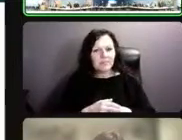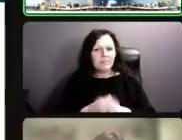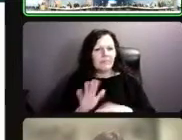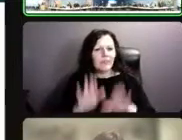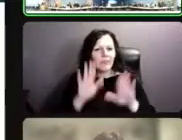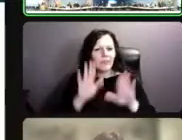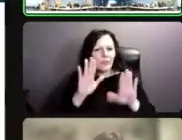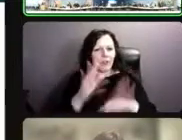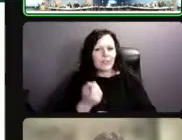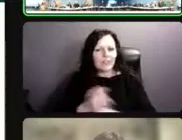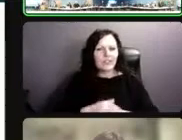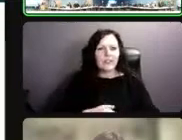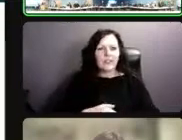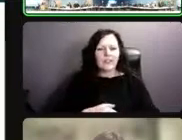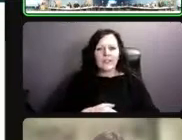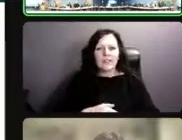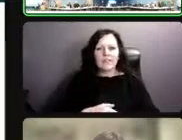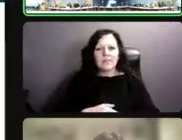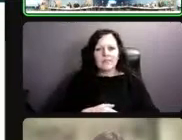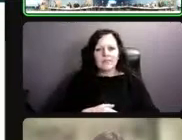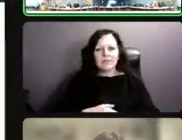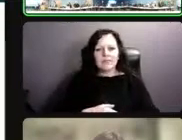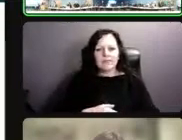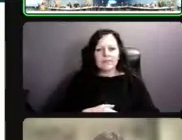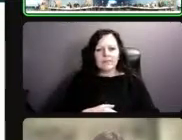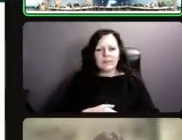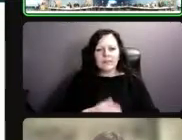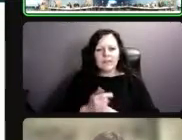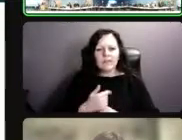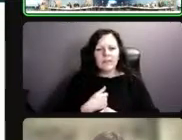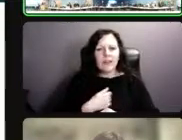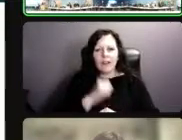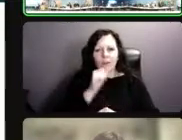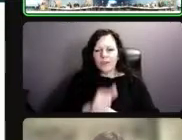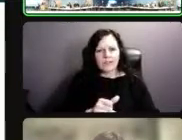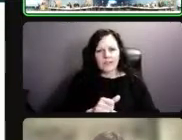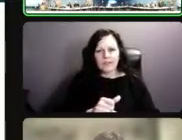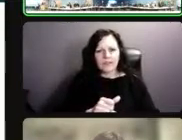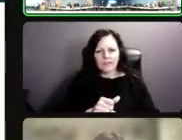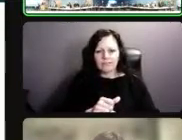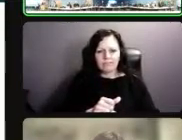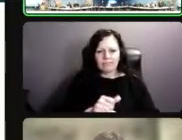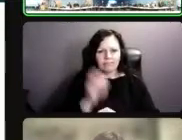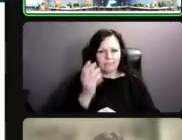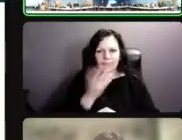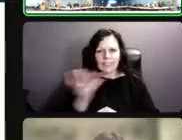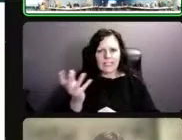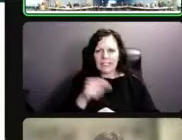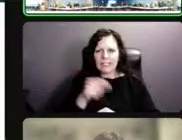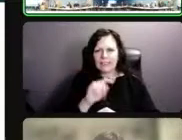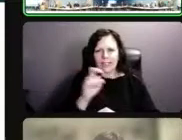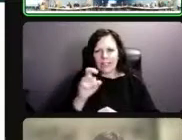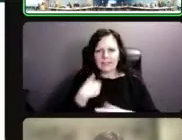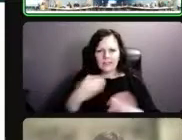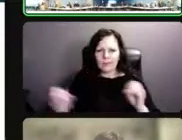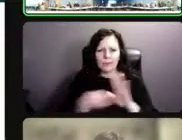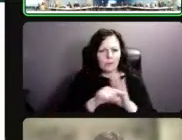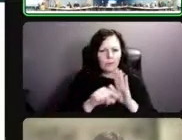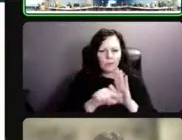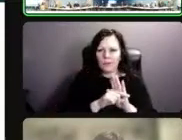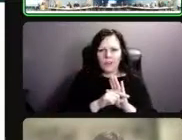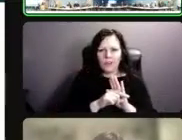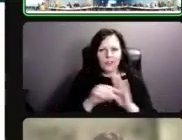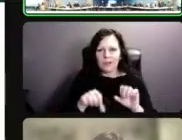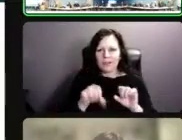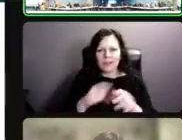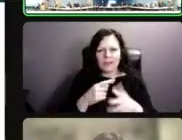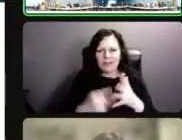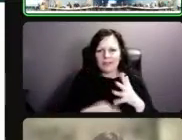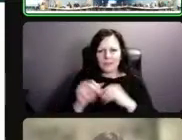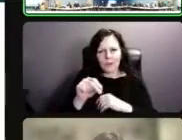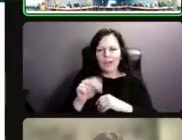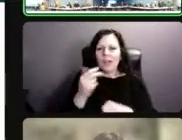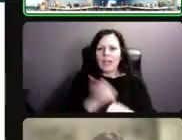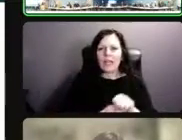IS THAT BECAUSE THERE ARE NOT